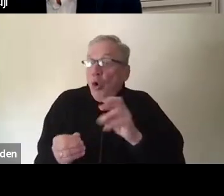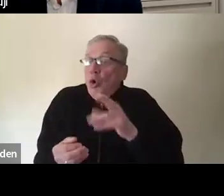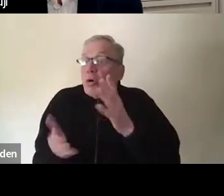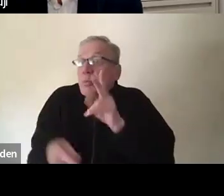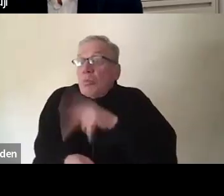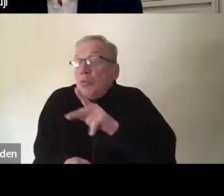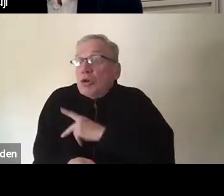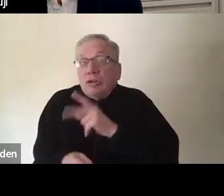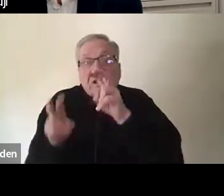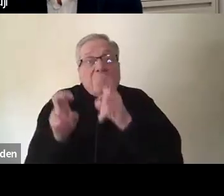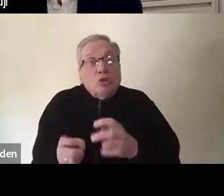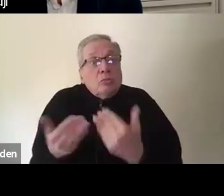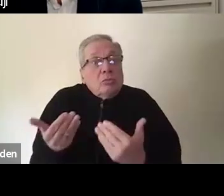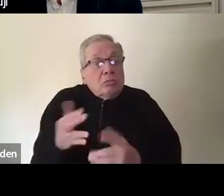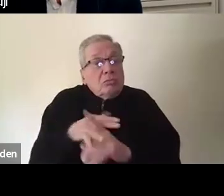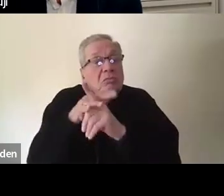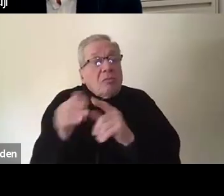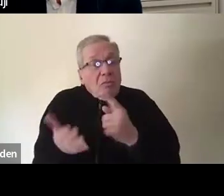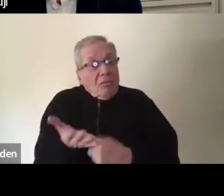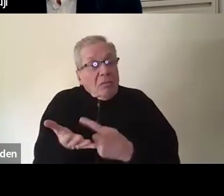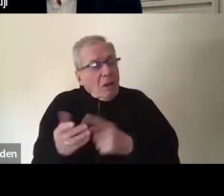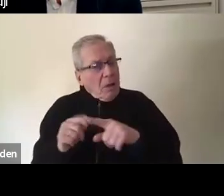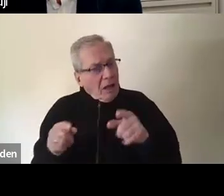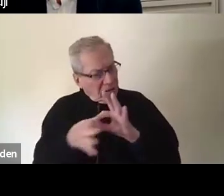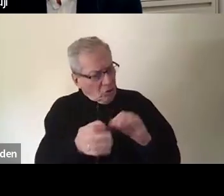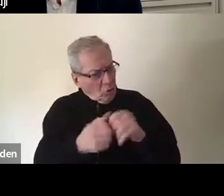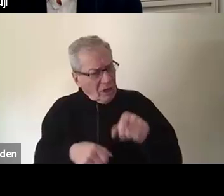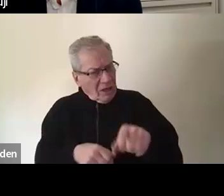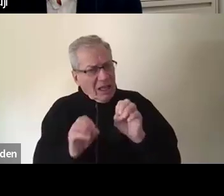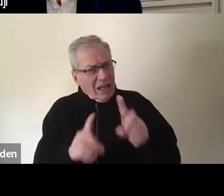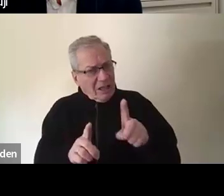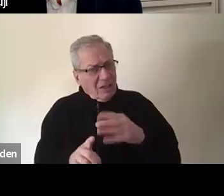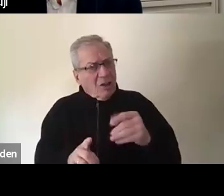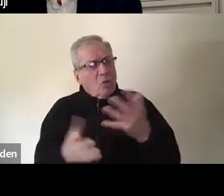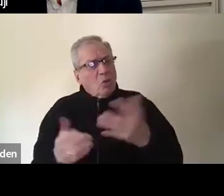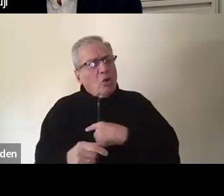often time we only focus on education, but a lot of our low income students have issues in their